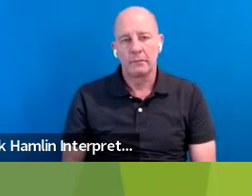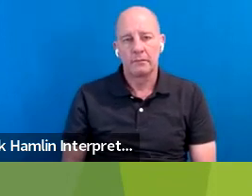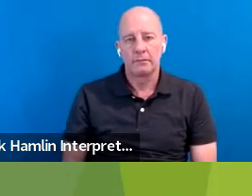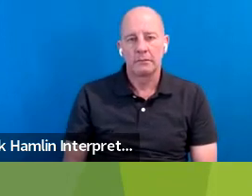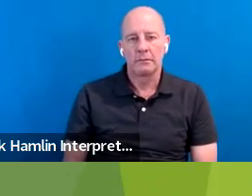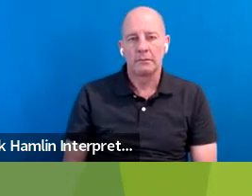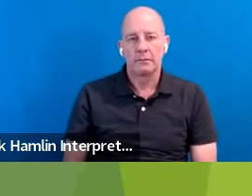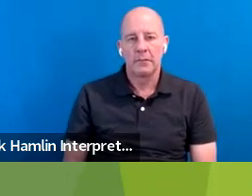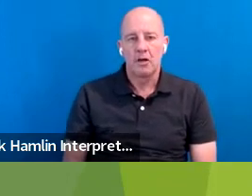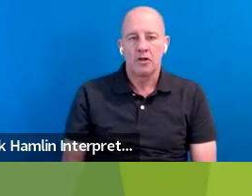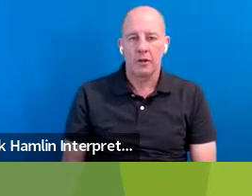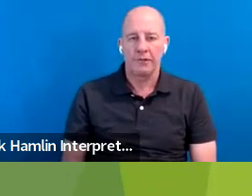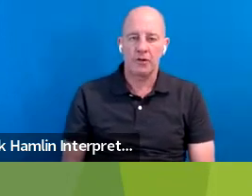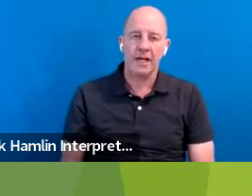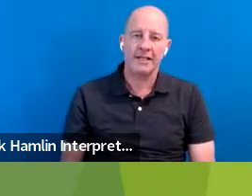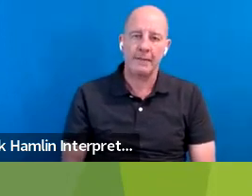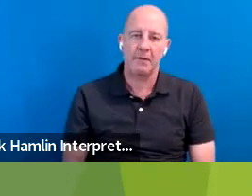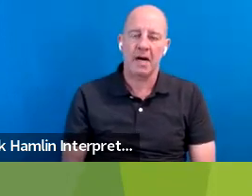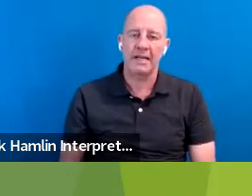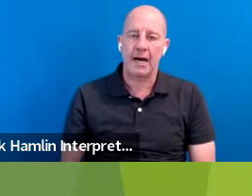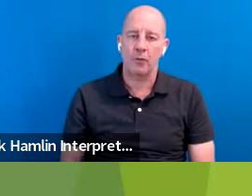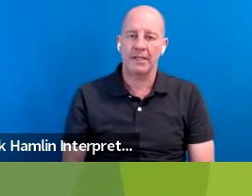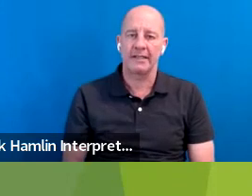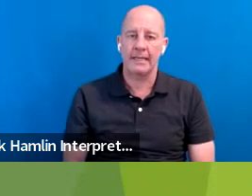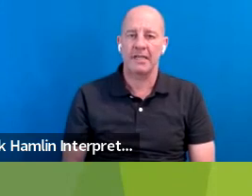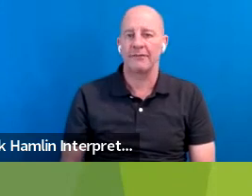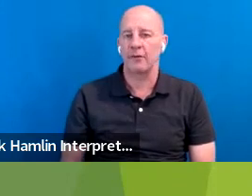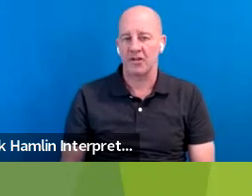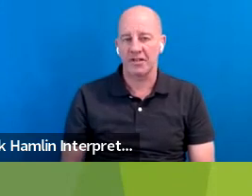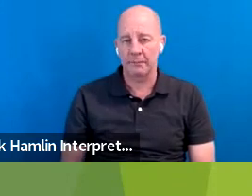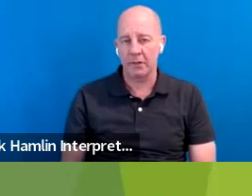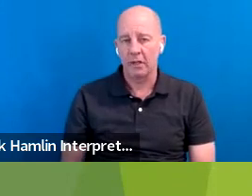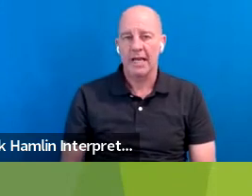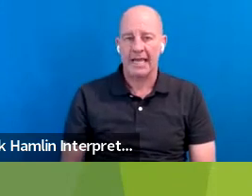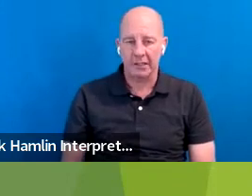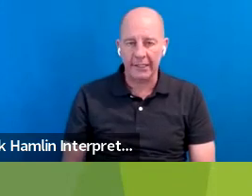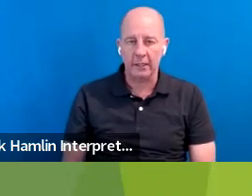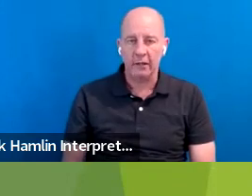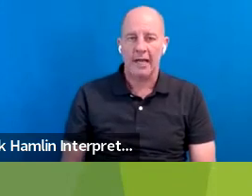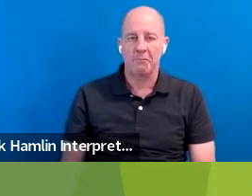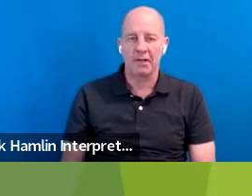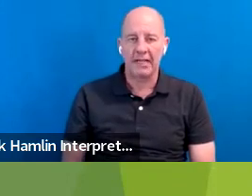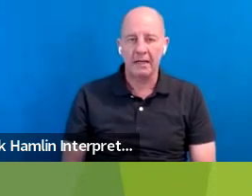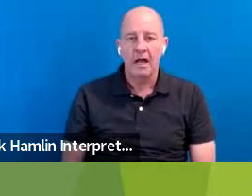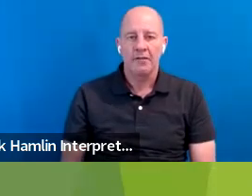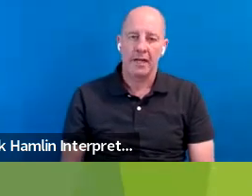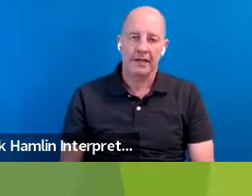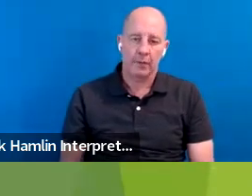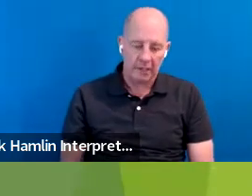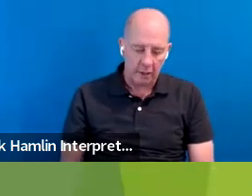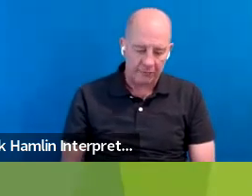So if you keep in mind how we keep the information simple and clear and plain, then it will help